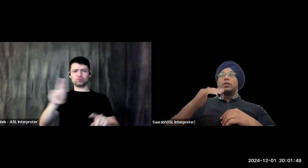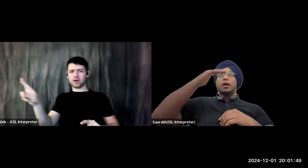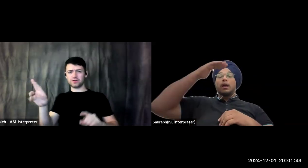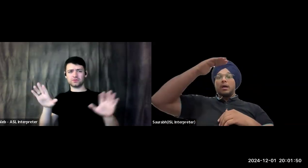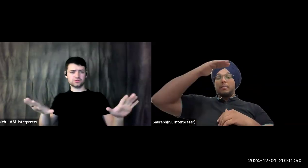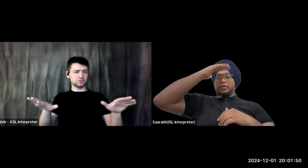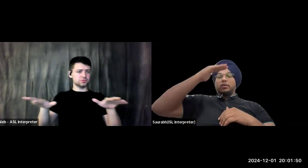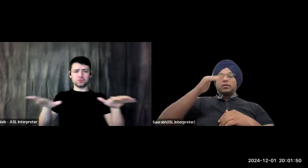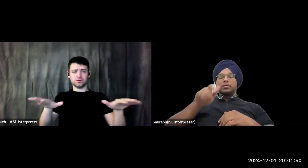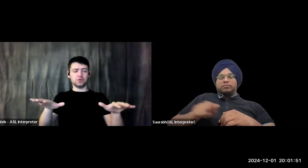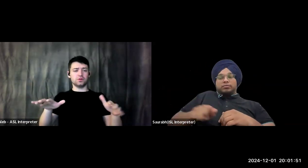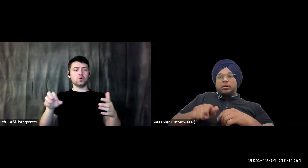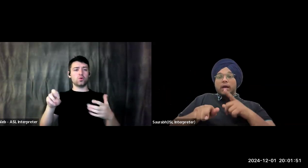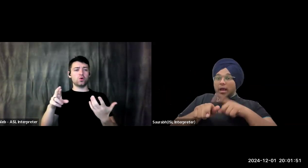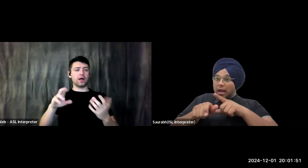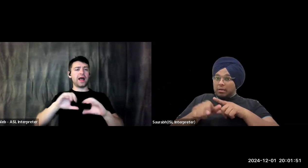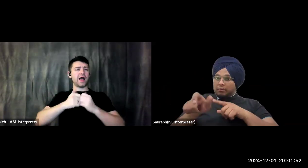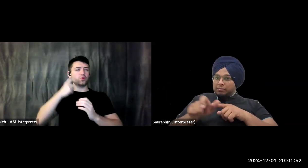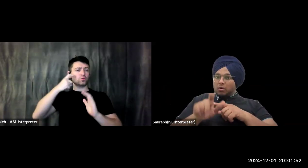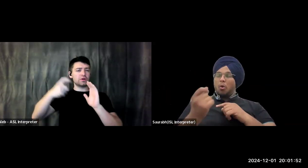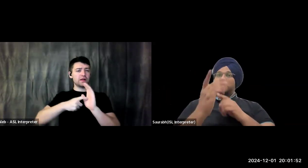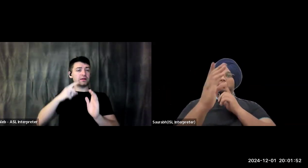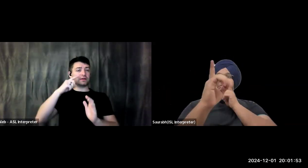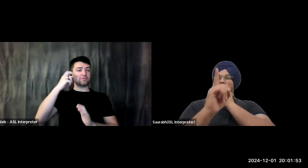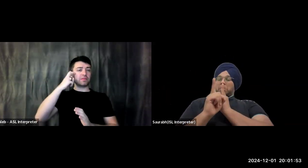there's a hole in front of me.